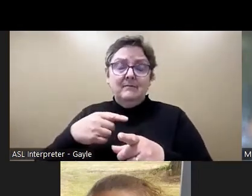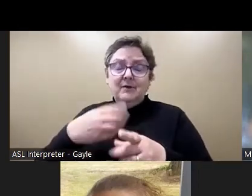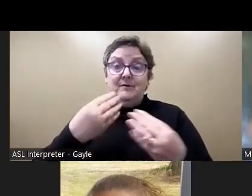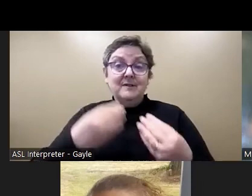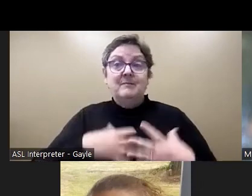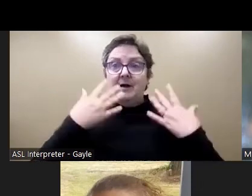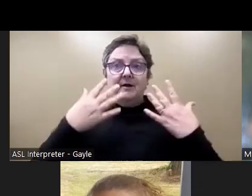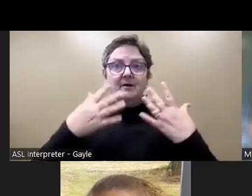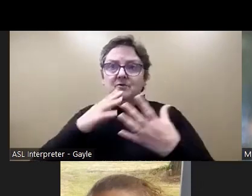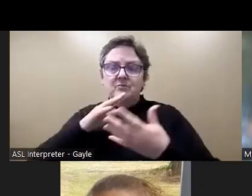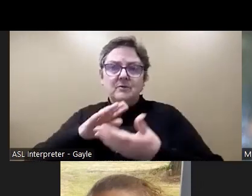with local languages.